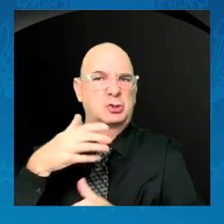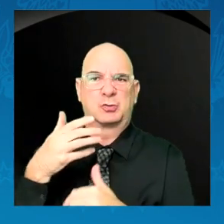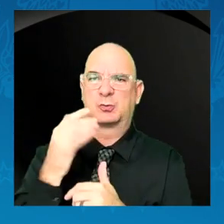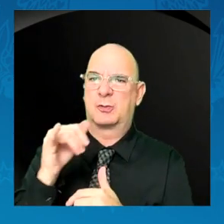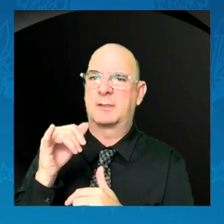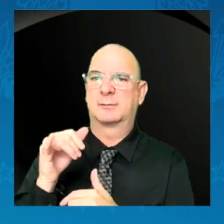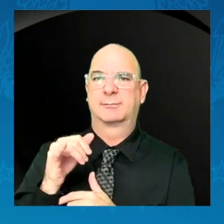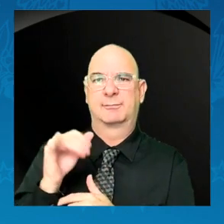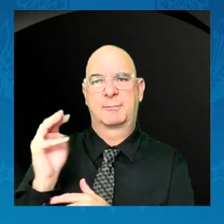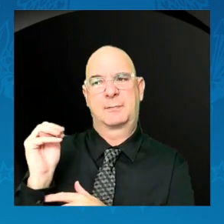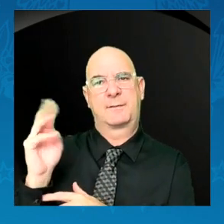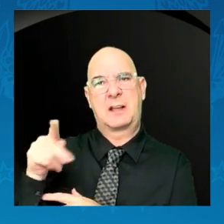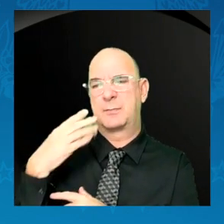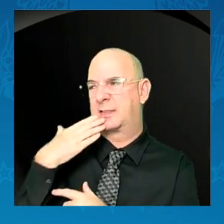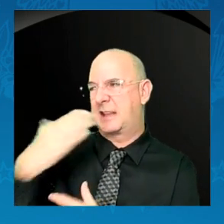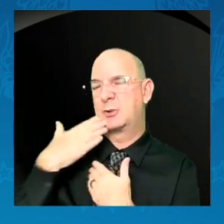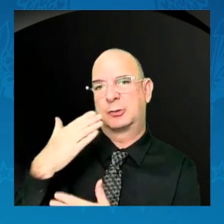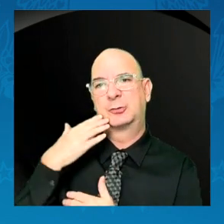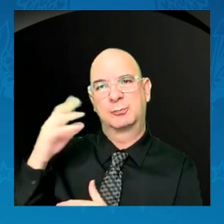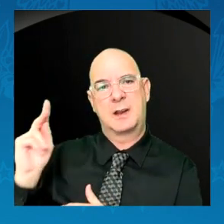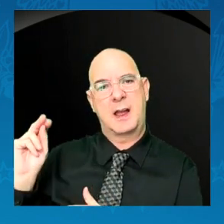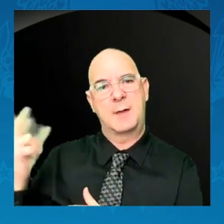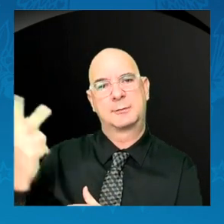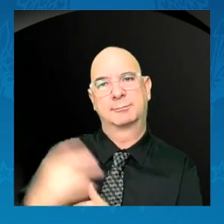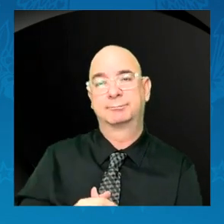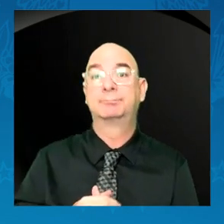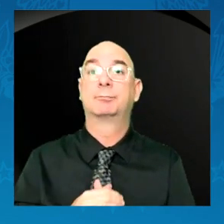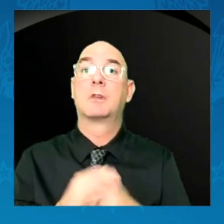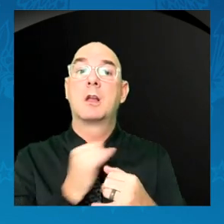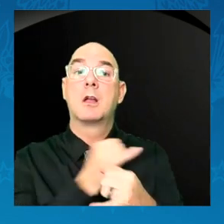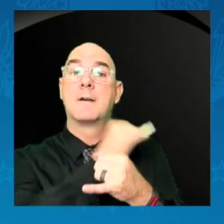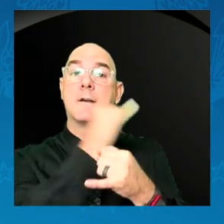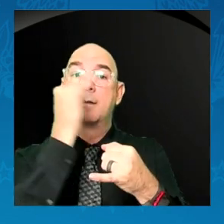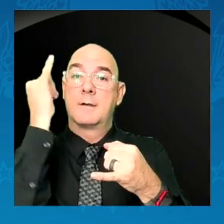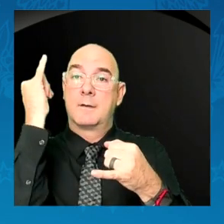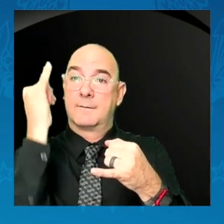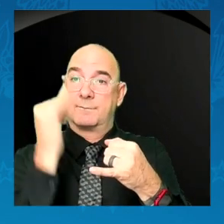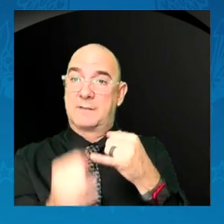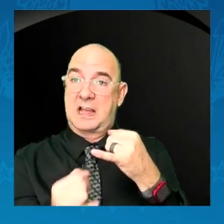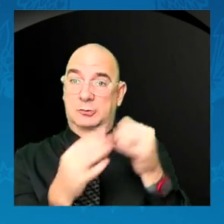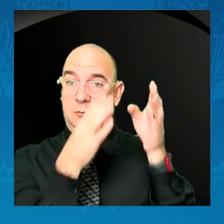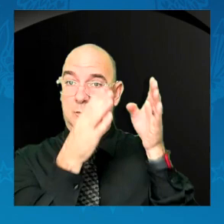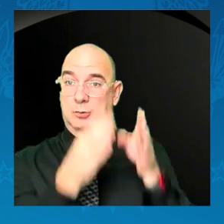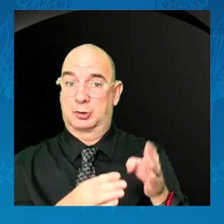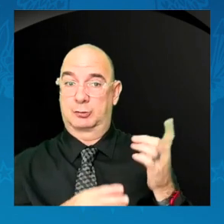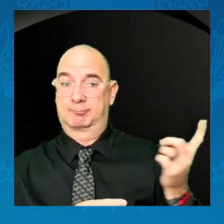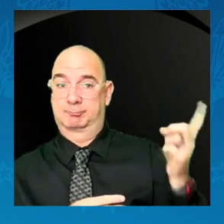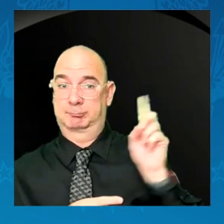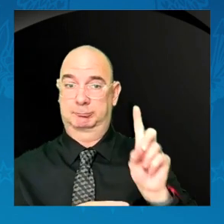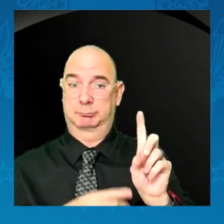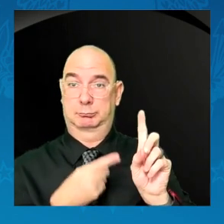And our last panelist on this subject is with the Office of Science and Technology.